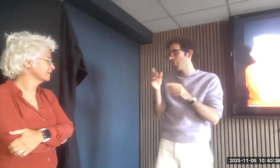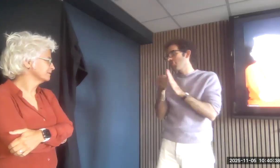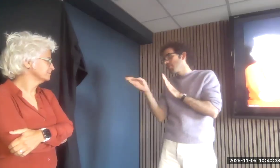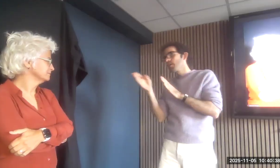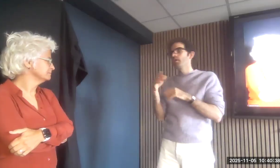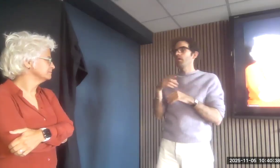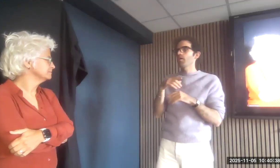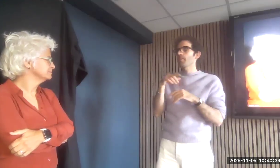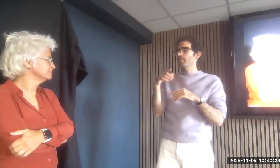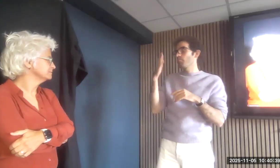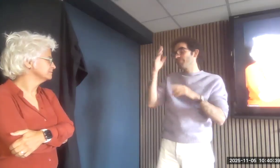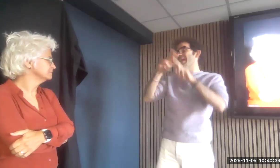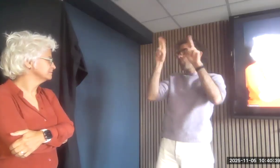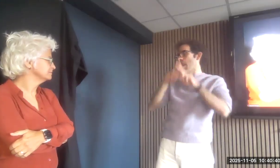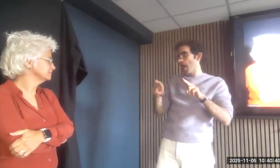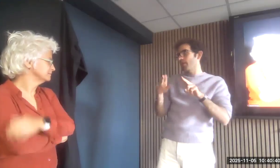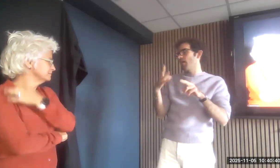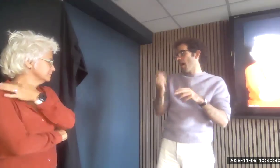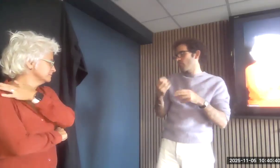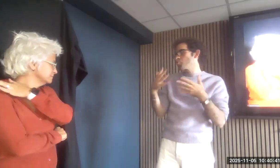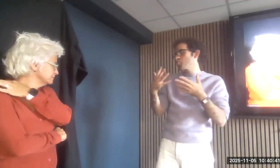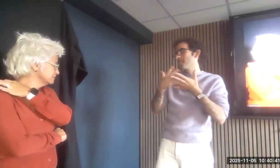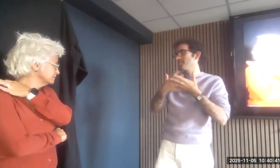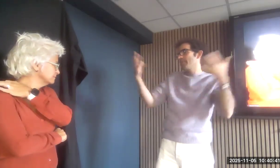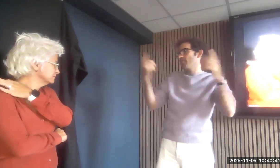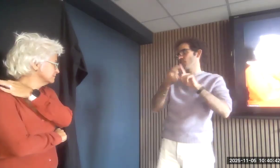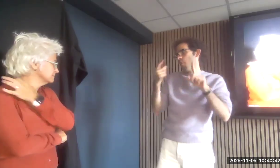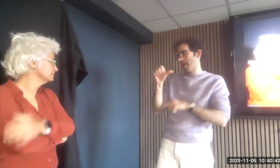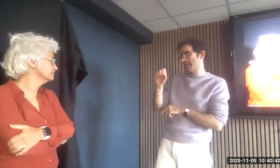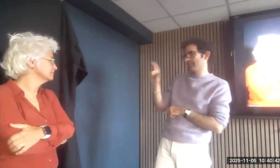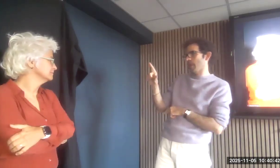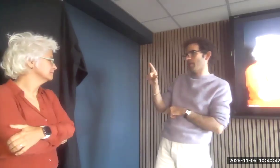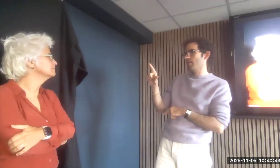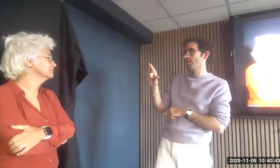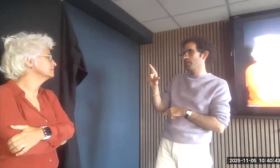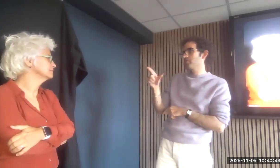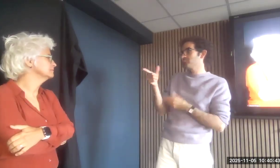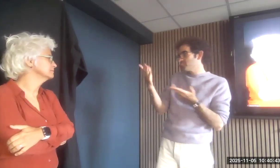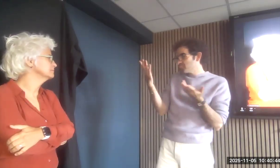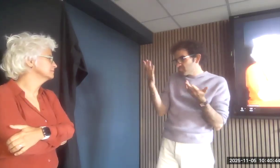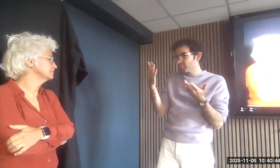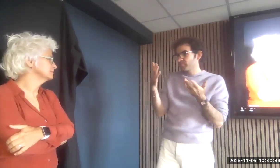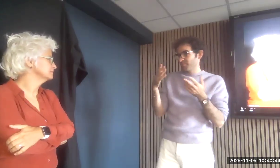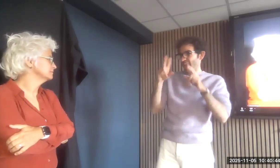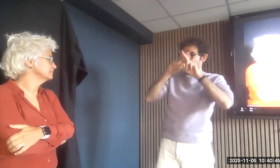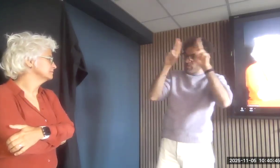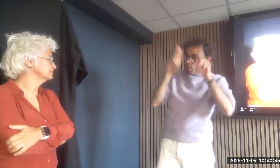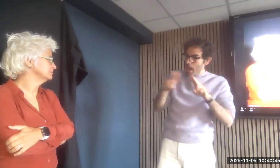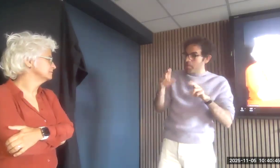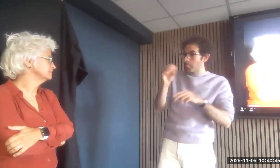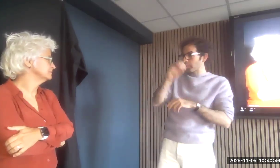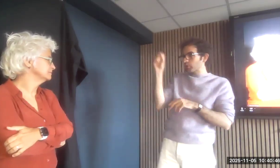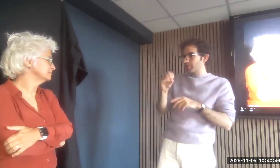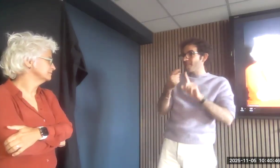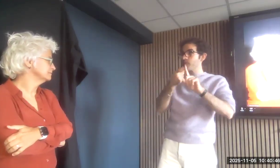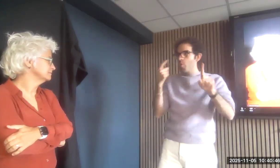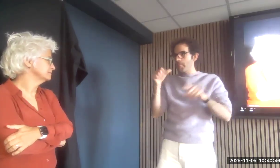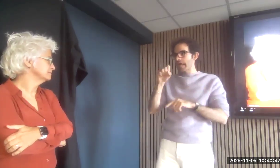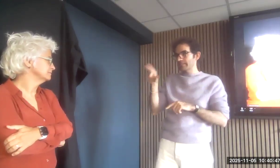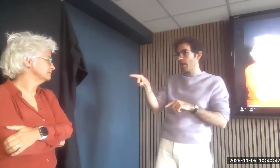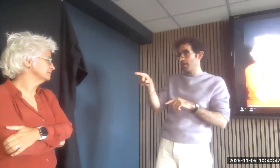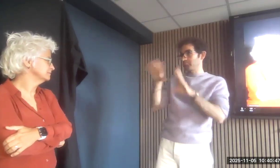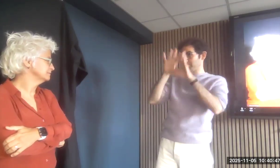This is not necessarily related to your topic, but as we know, International Sign has a lot of influences from American Sign Language.